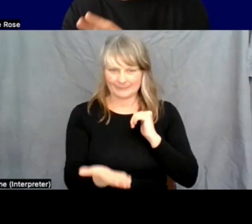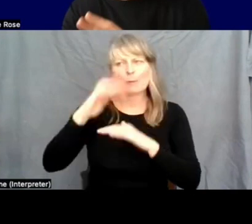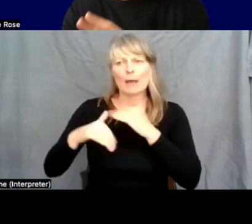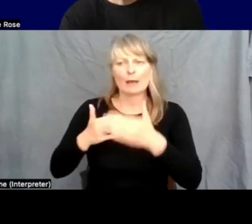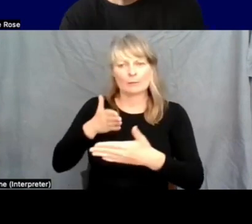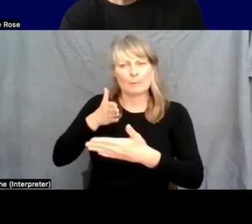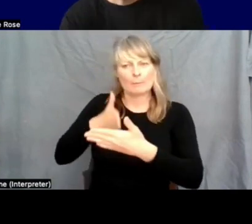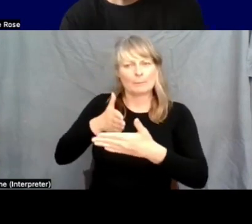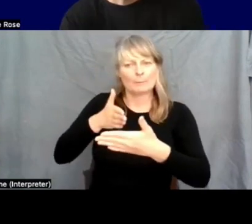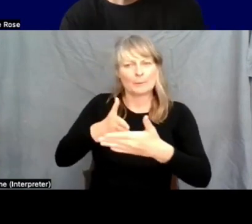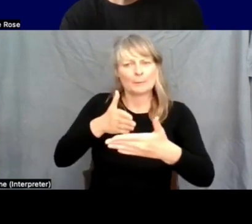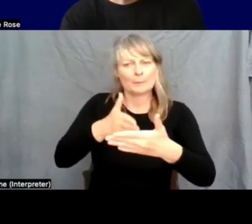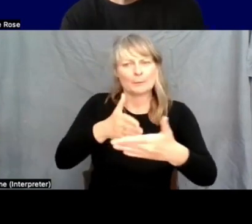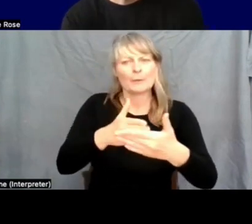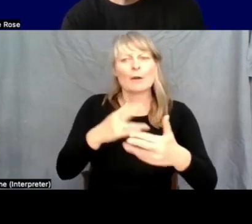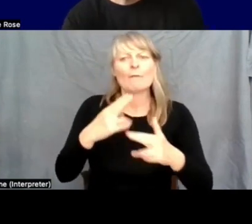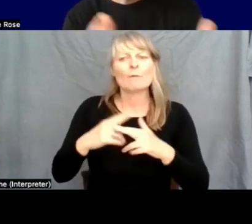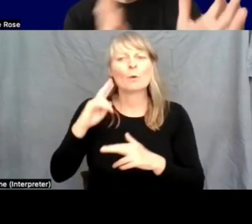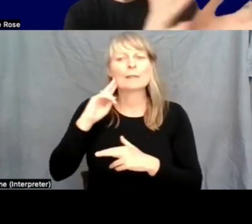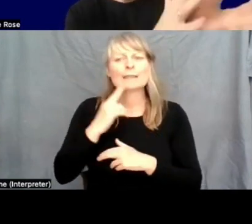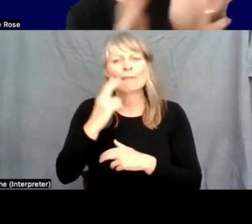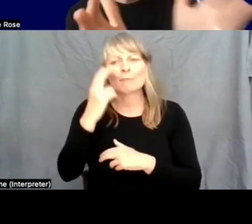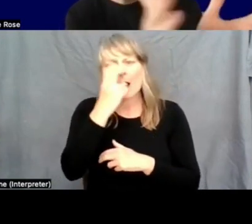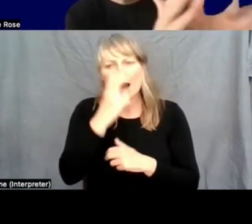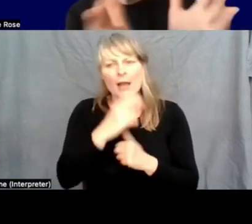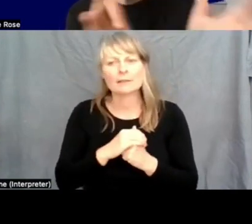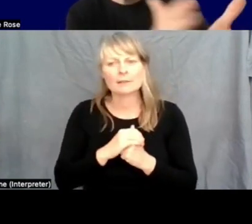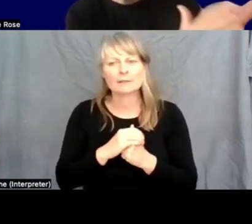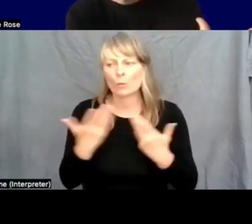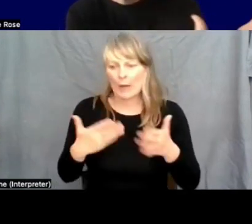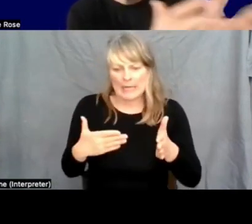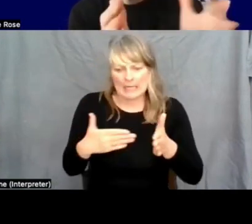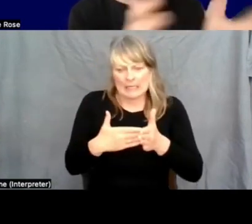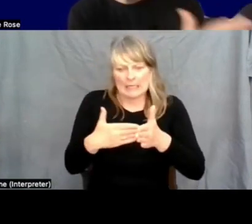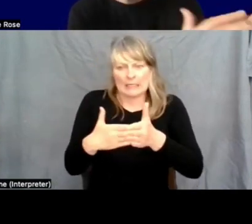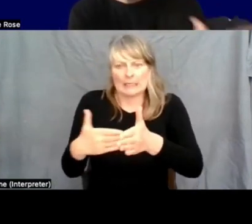for people who are deafblind and traditionally there's that sticking point between moving in